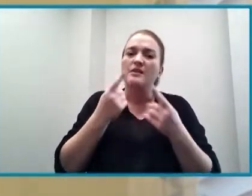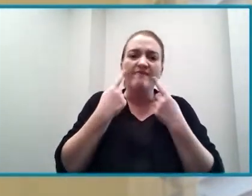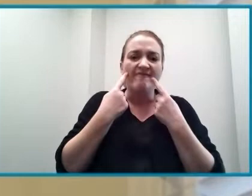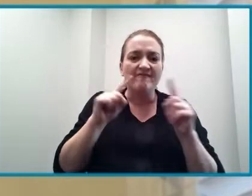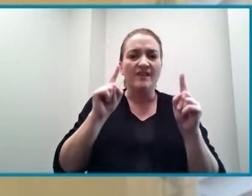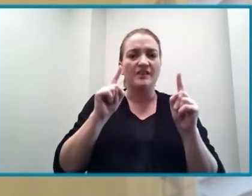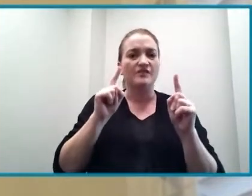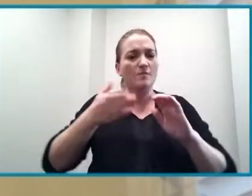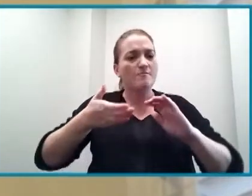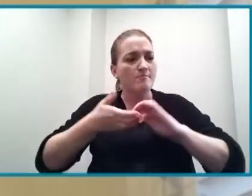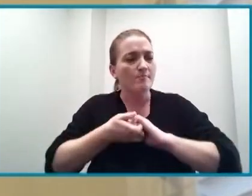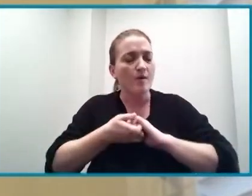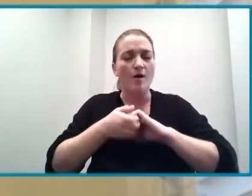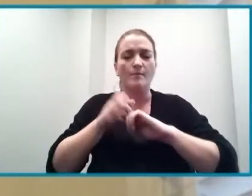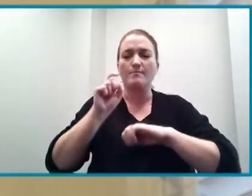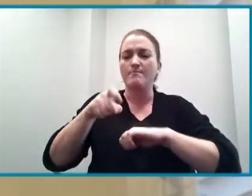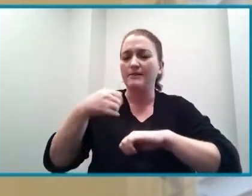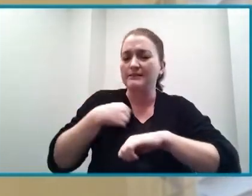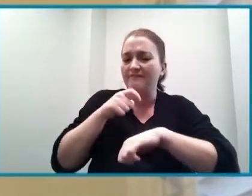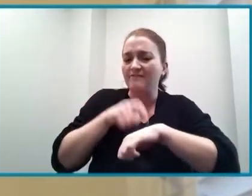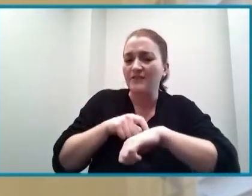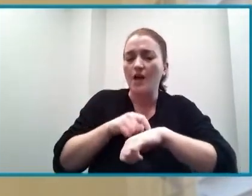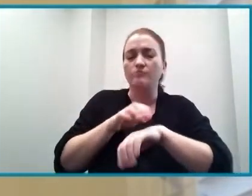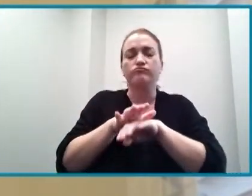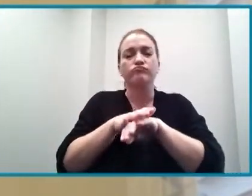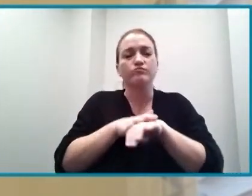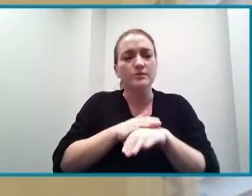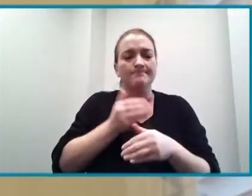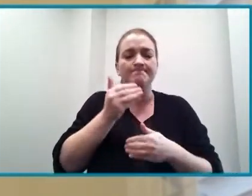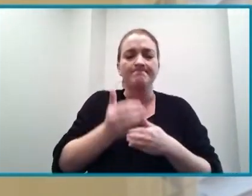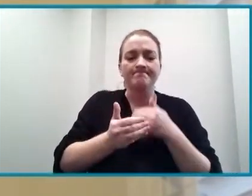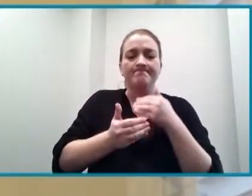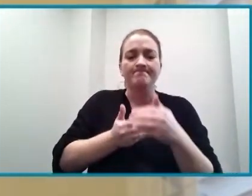develop project leaders and partners all reported that they would not have been